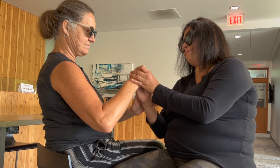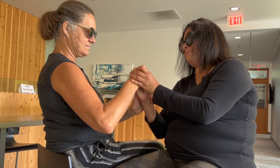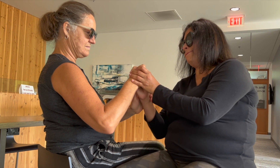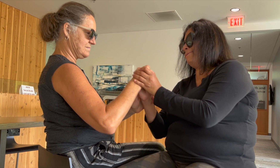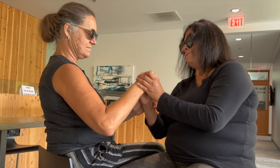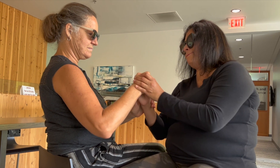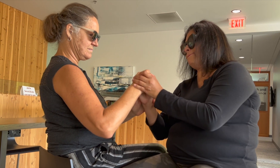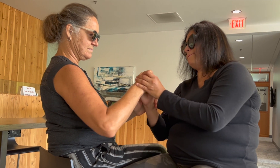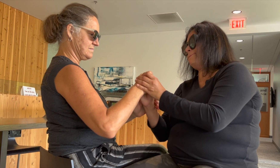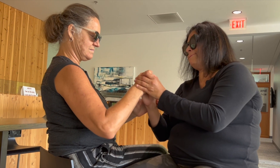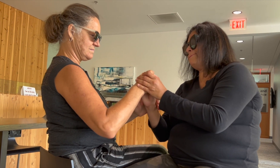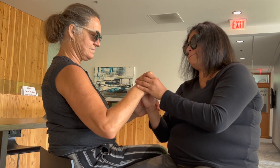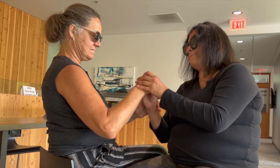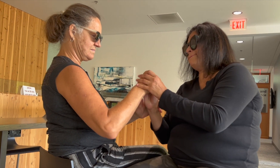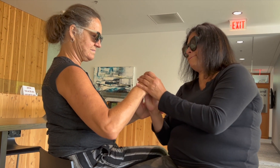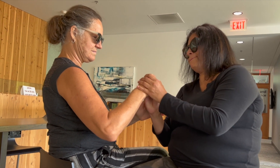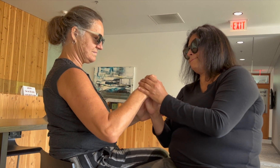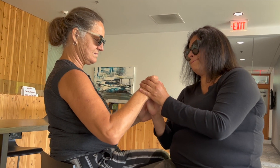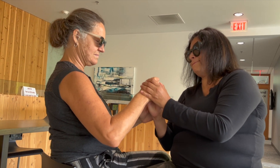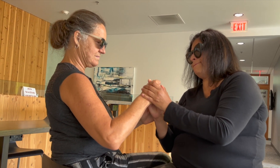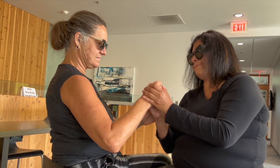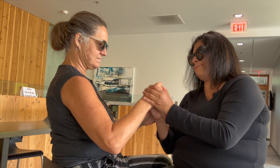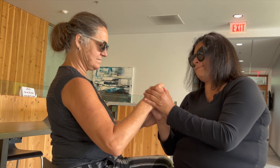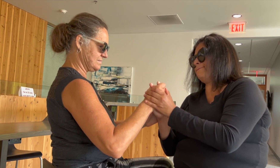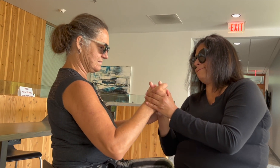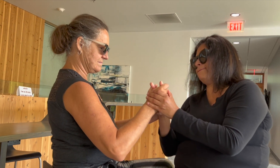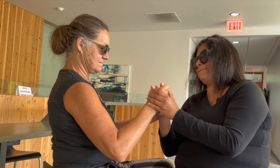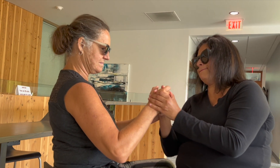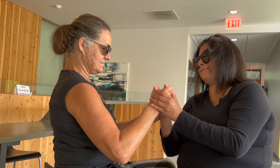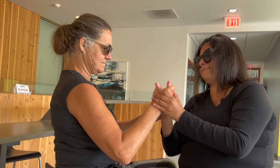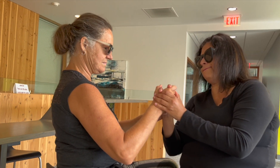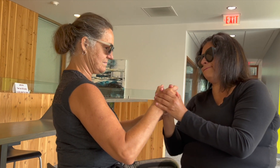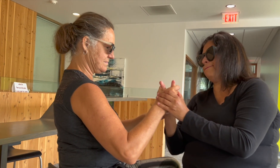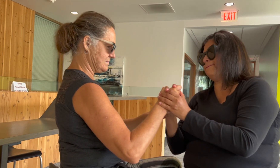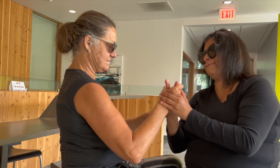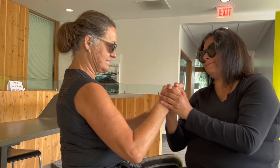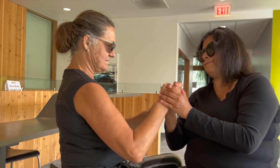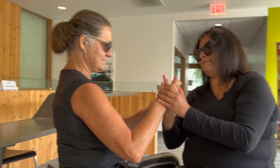It then metamorphosed into a flitting, floating butterfly.